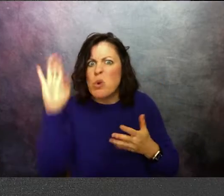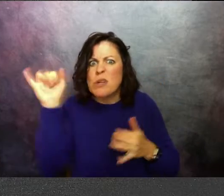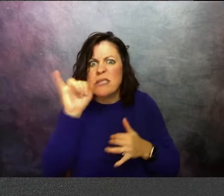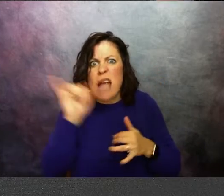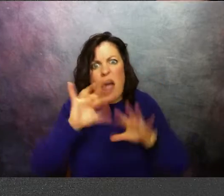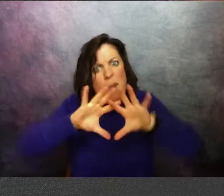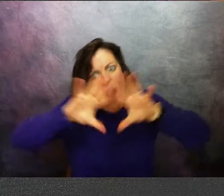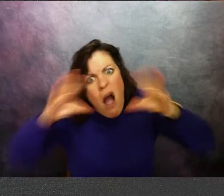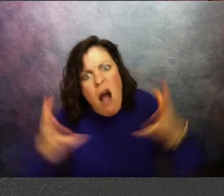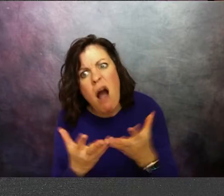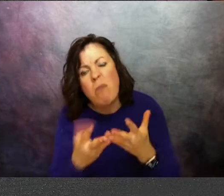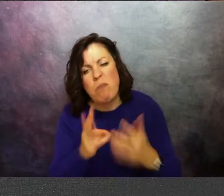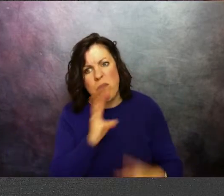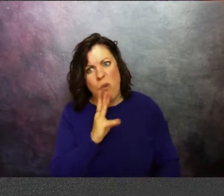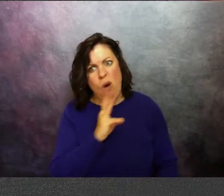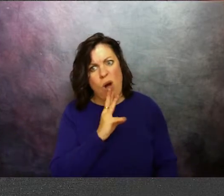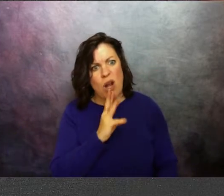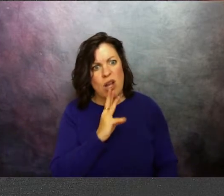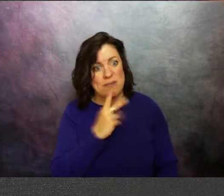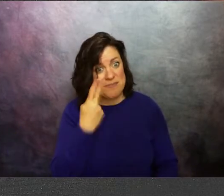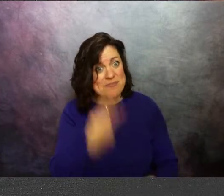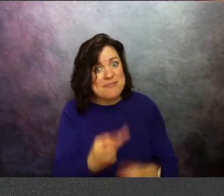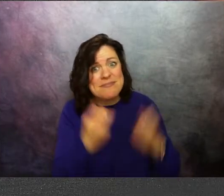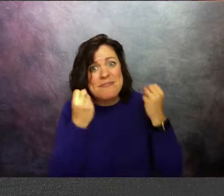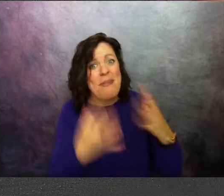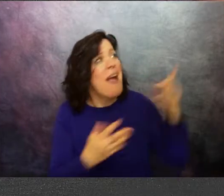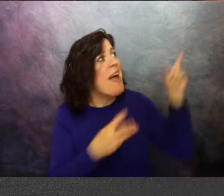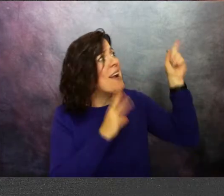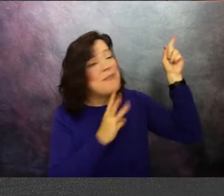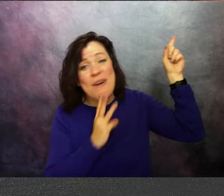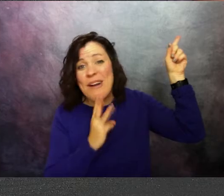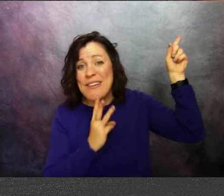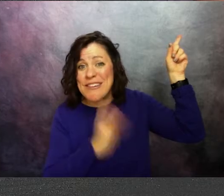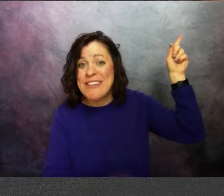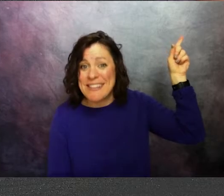So all of that blue is the water represented on the globe.